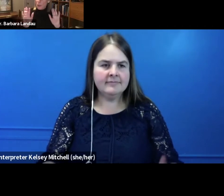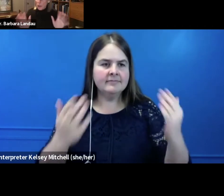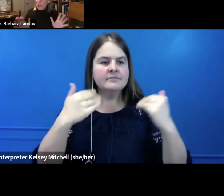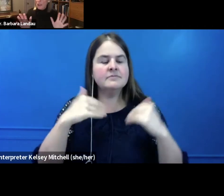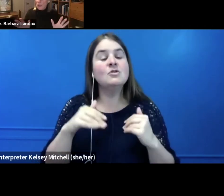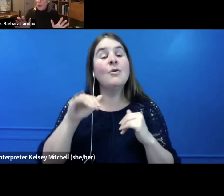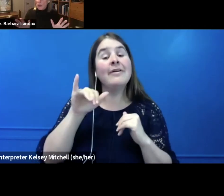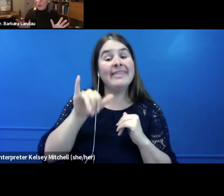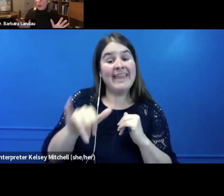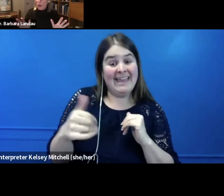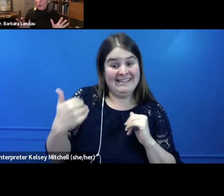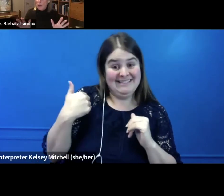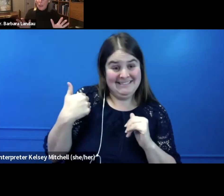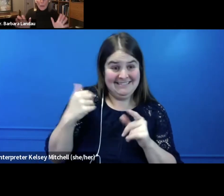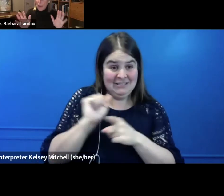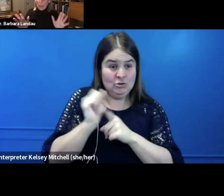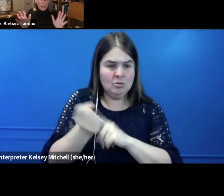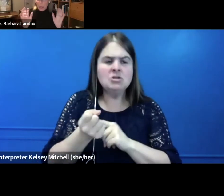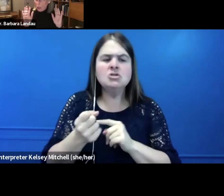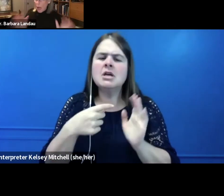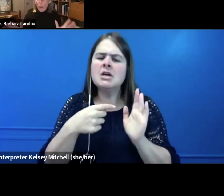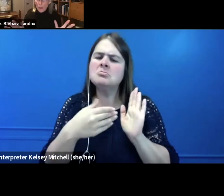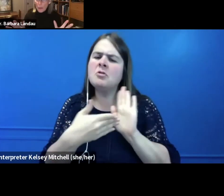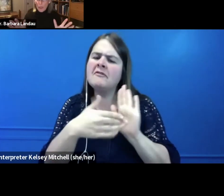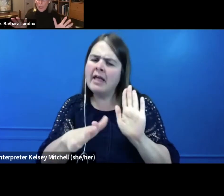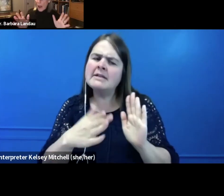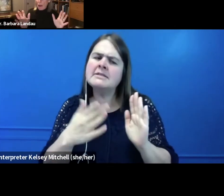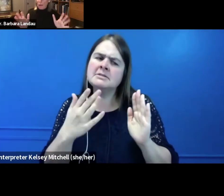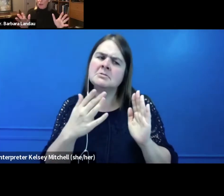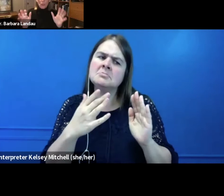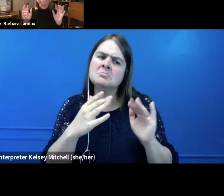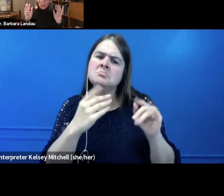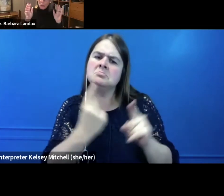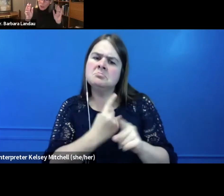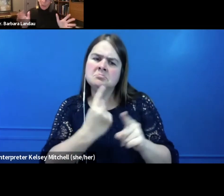persistent structure there it might look